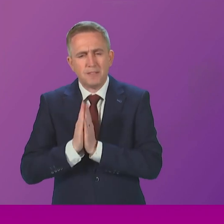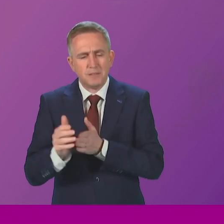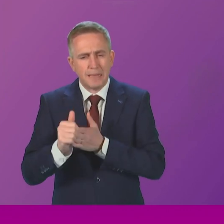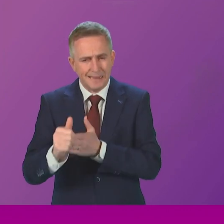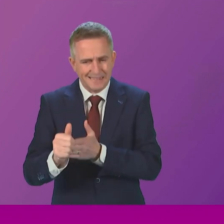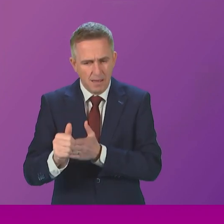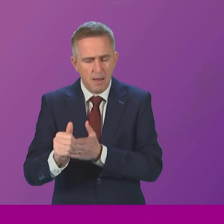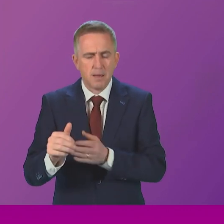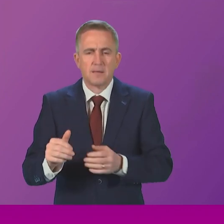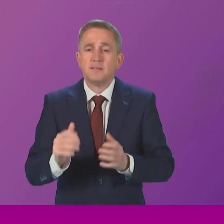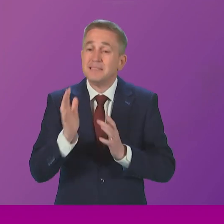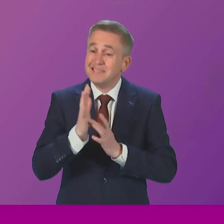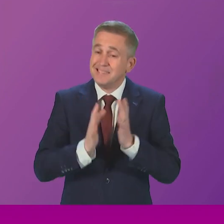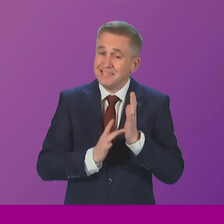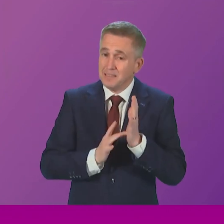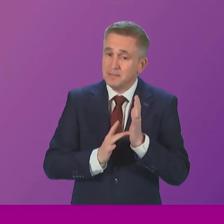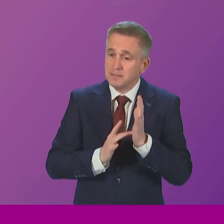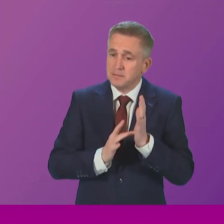where Jesus, in response to the question,